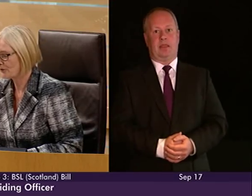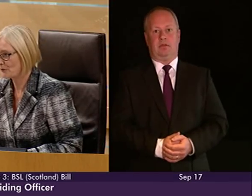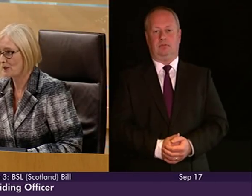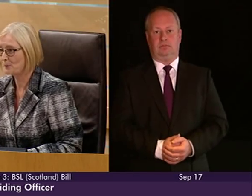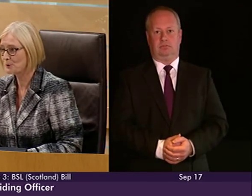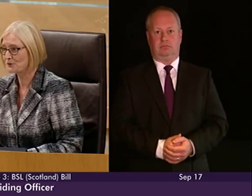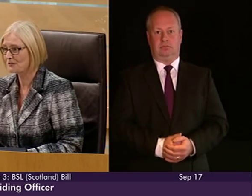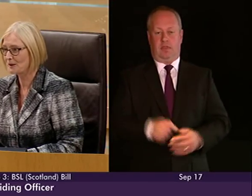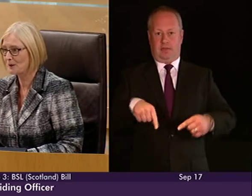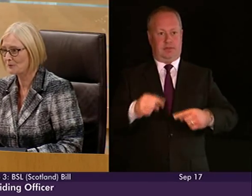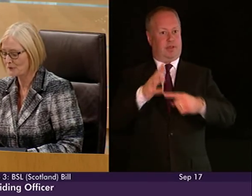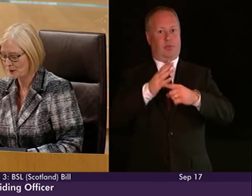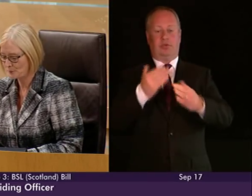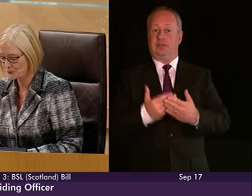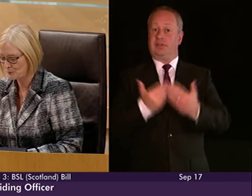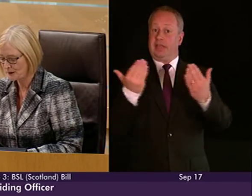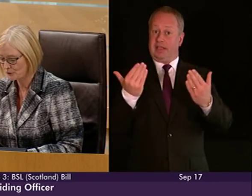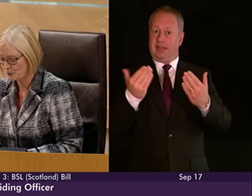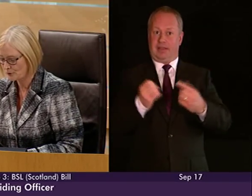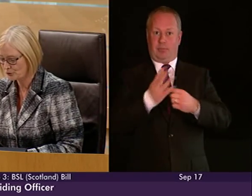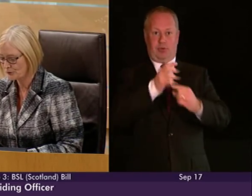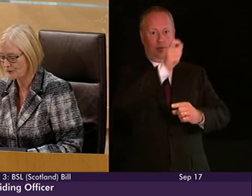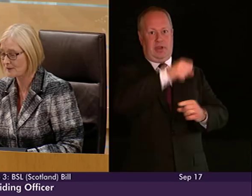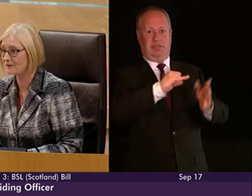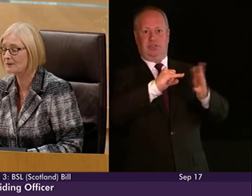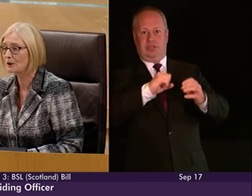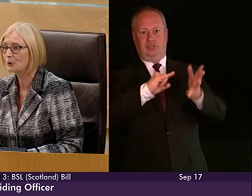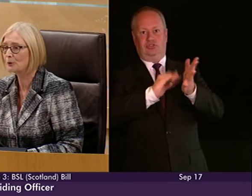this is a very important day, we have a very important person with us, Shaurna Dickson,